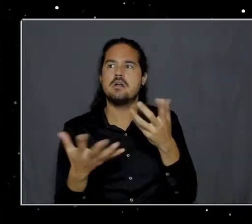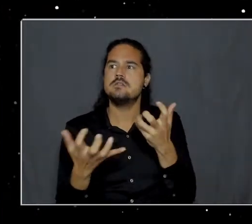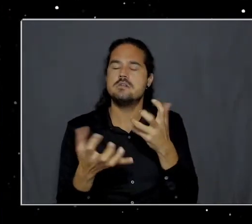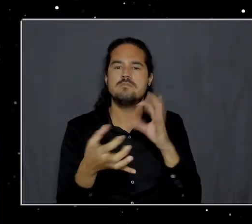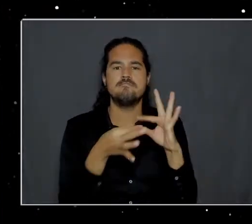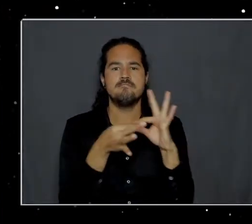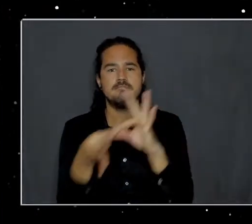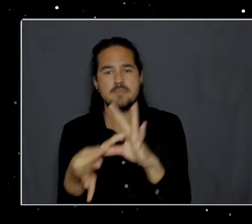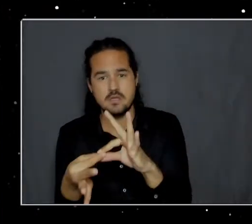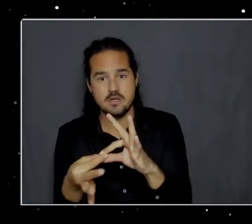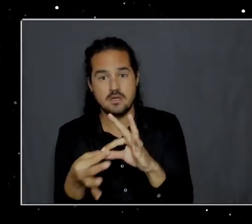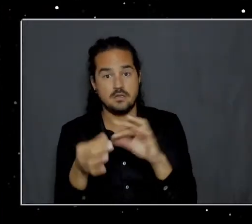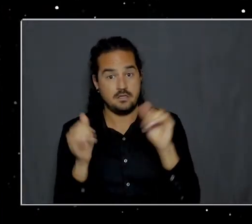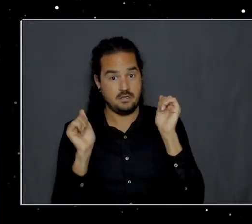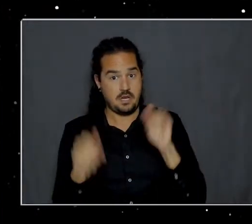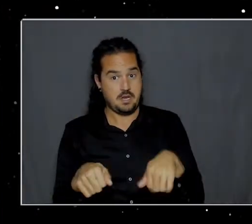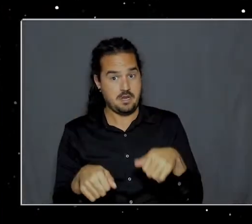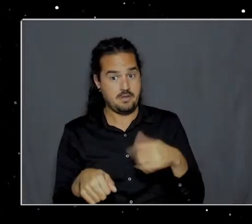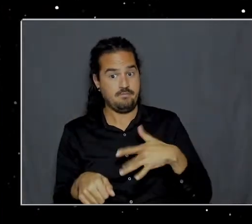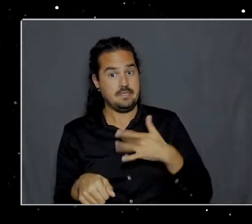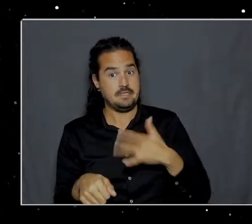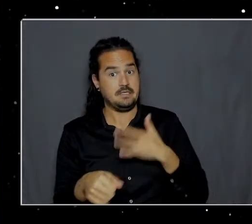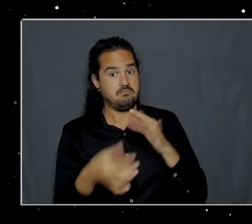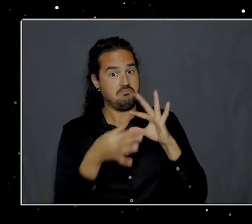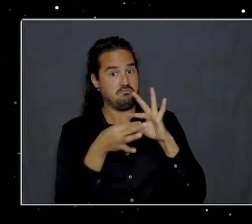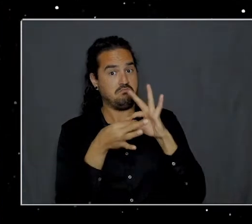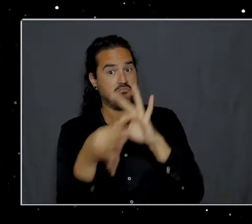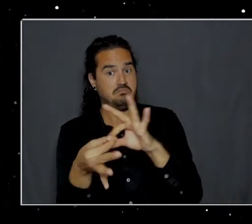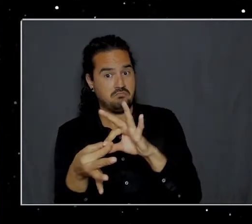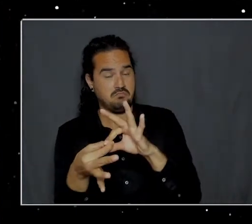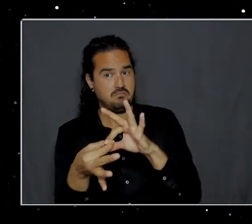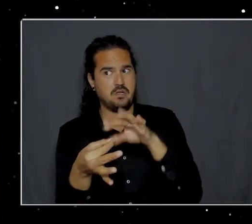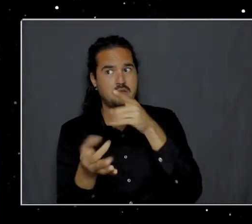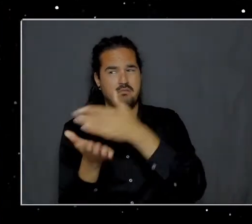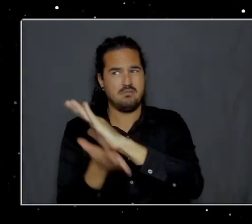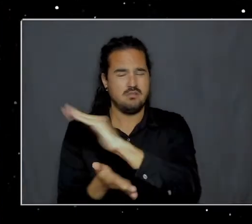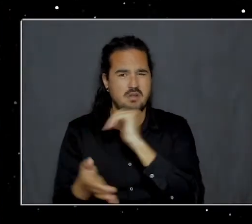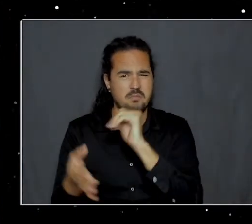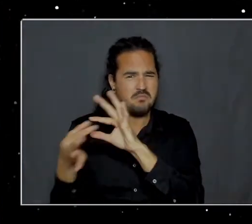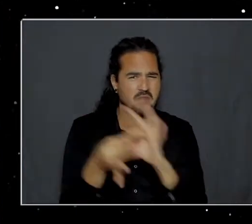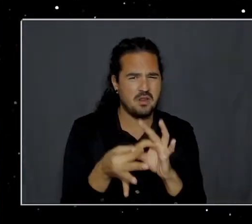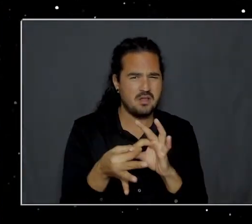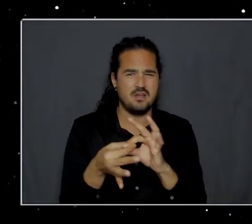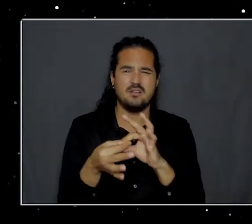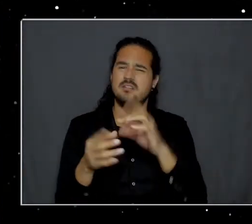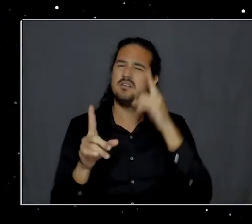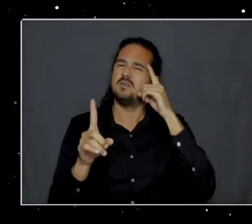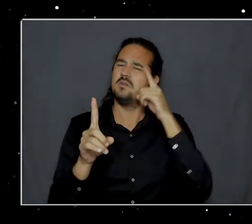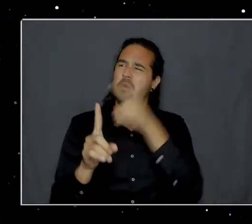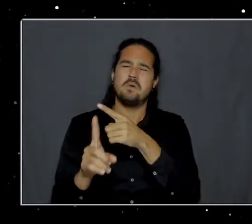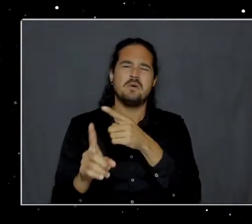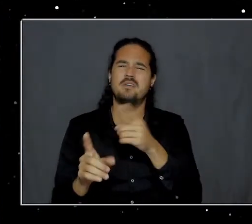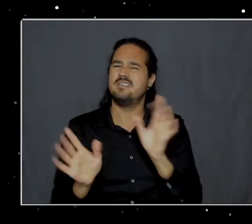CAN WE BELONG WITHOUT SAYING SOMEONE ELSE DON'T BELONG? THAT'S THE GOAL.